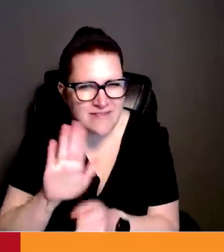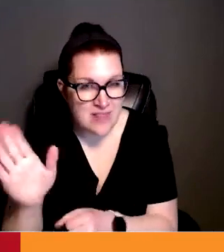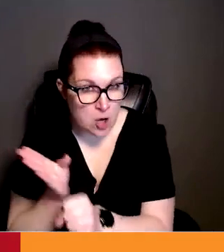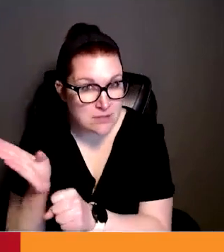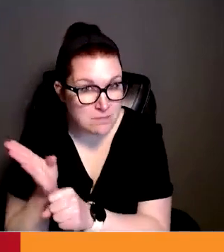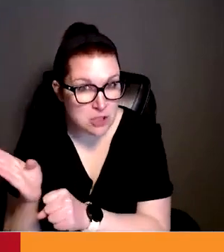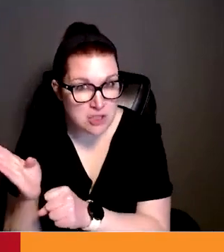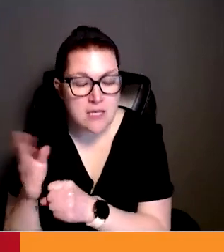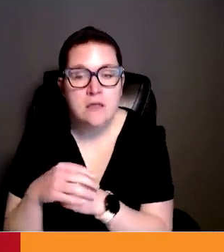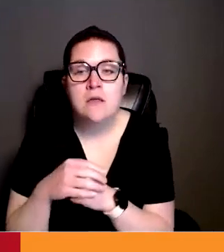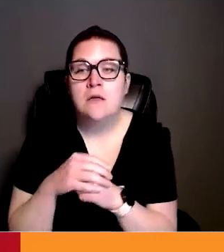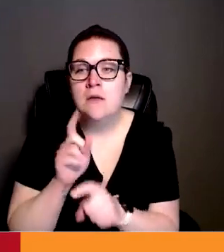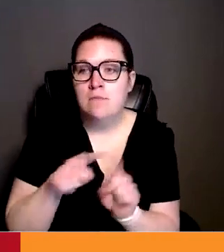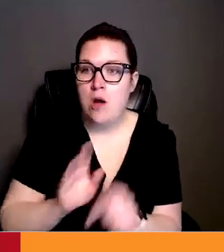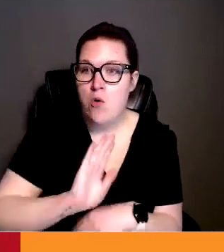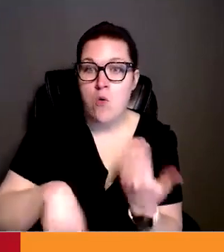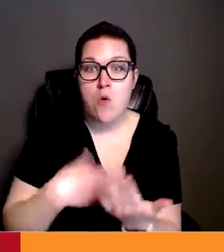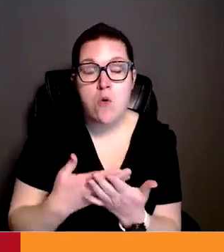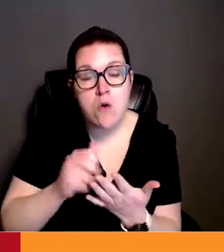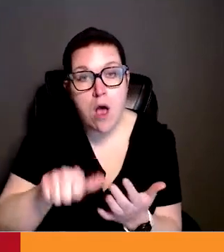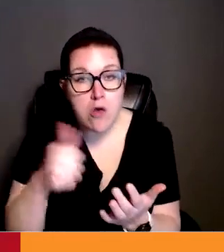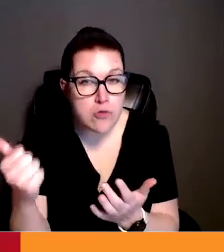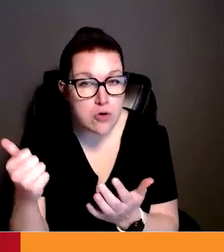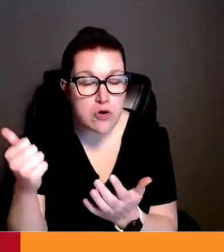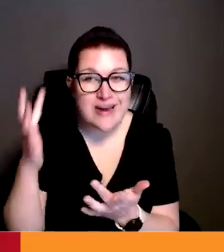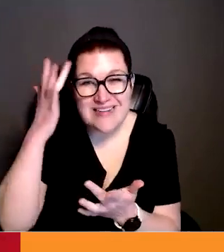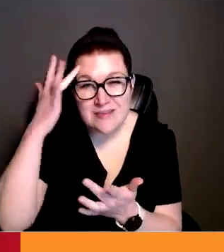retaining all other intellectual property rights.